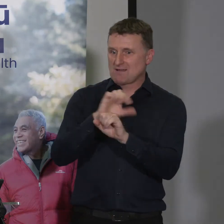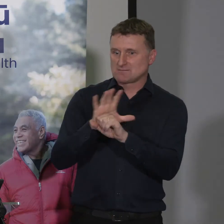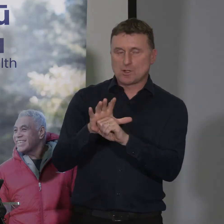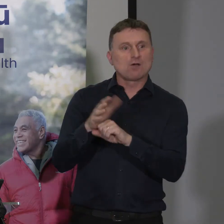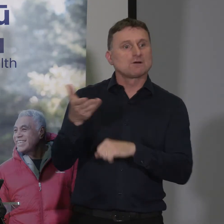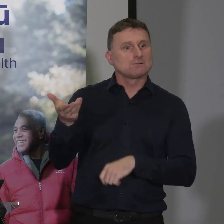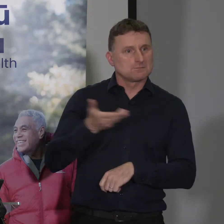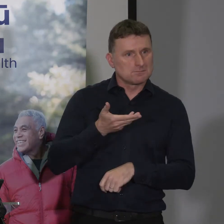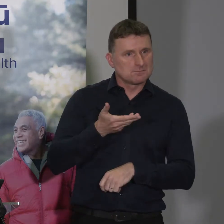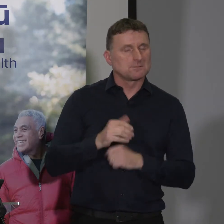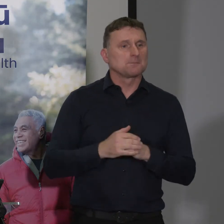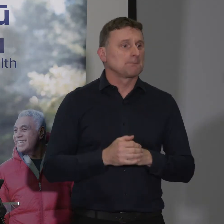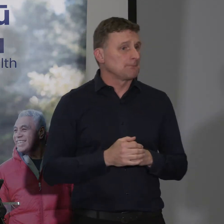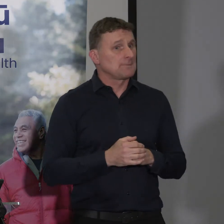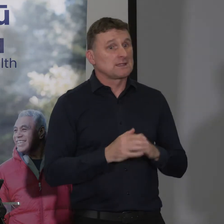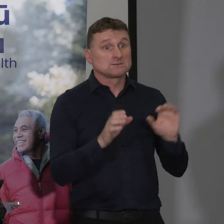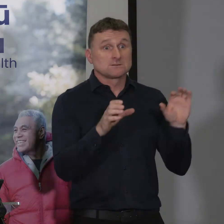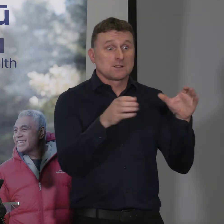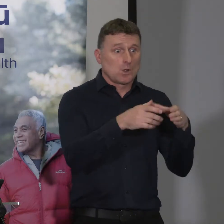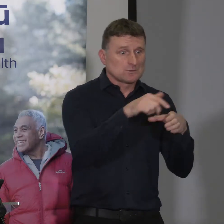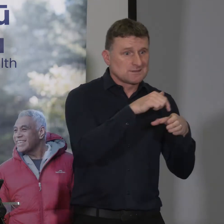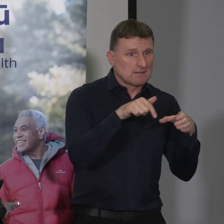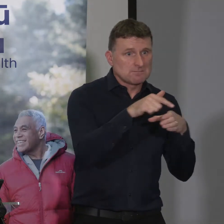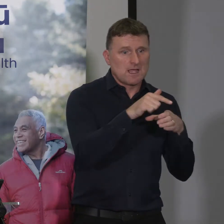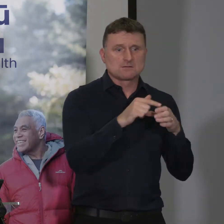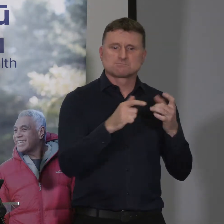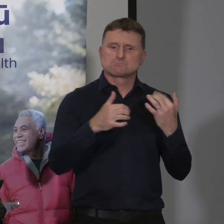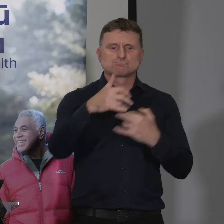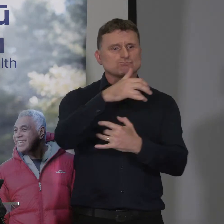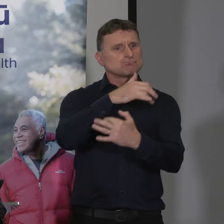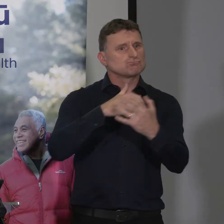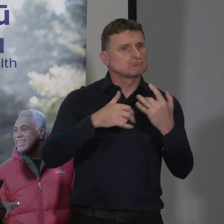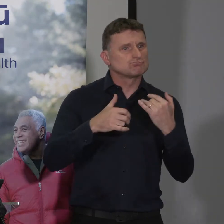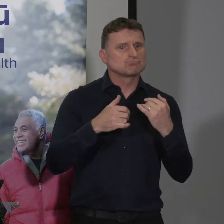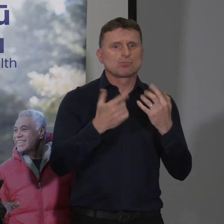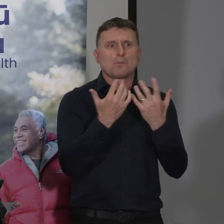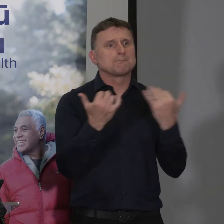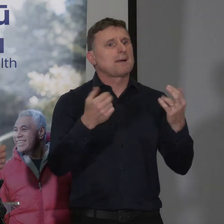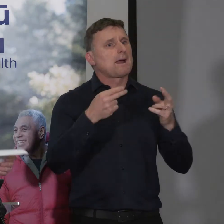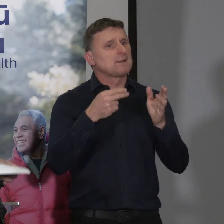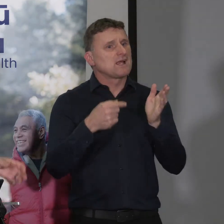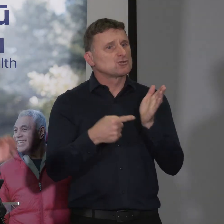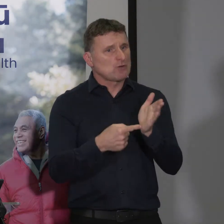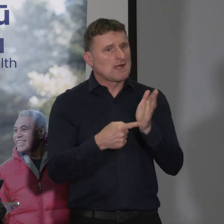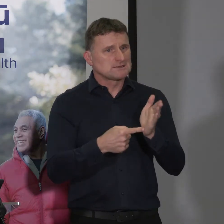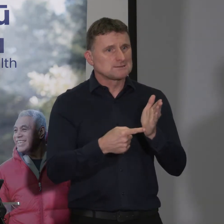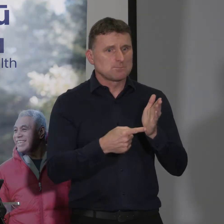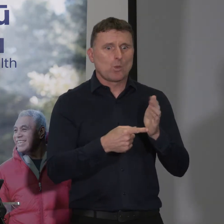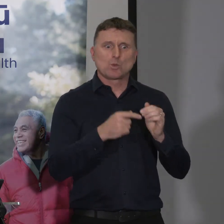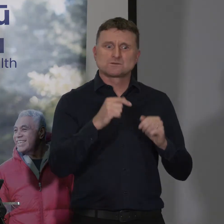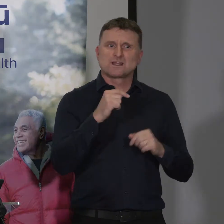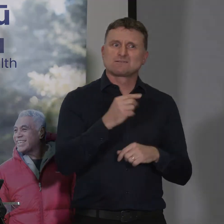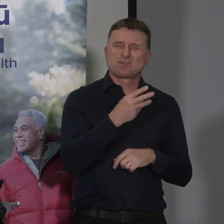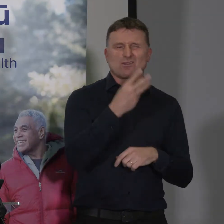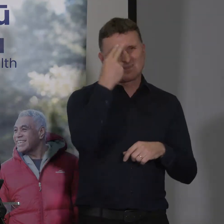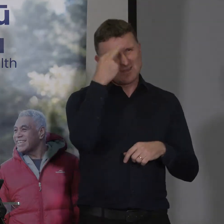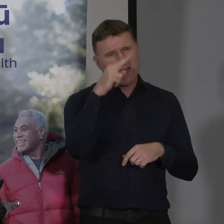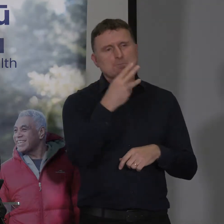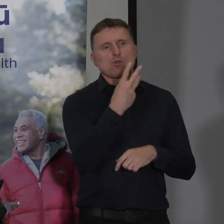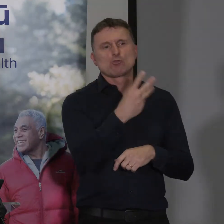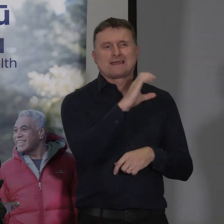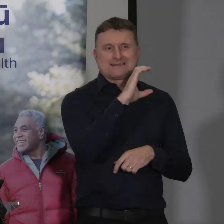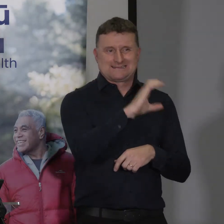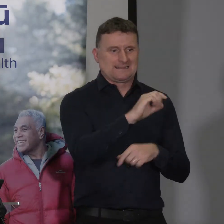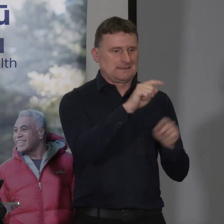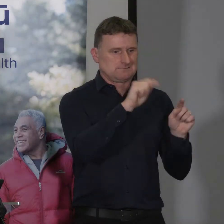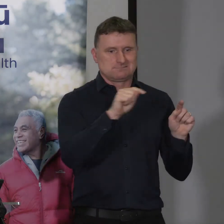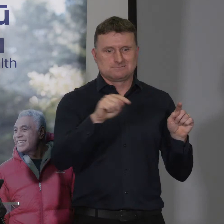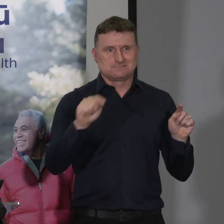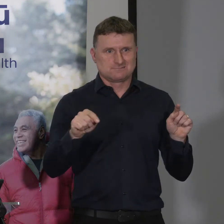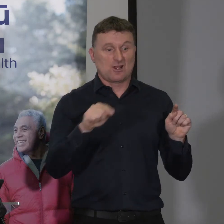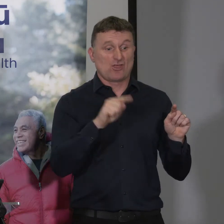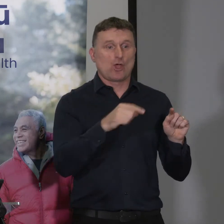of -- places where the risks